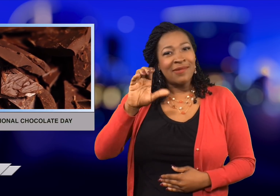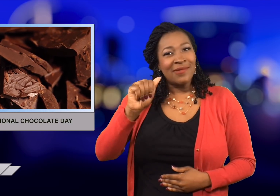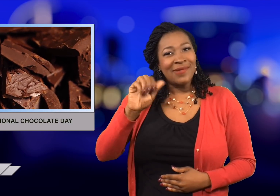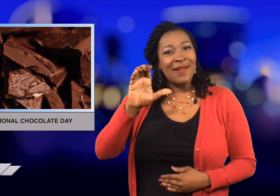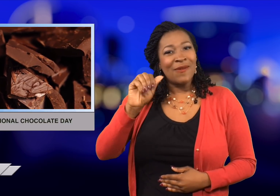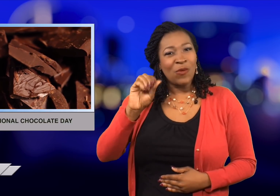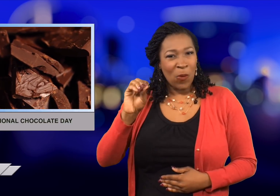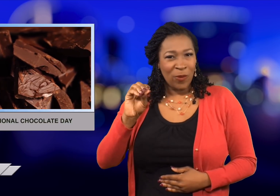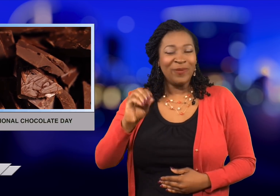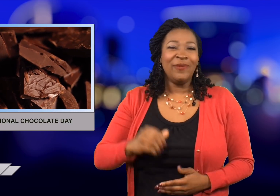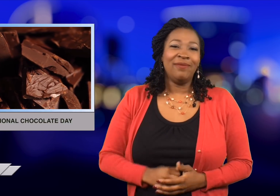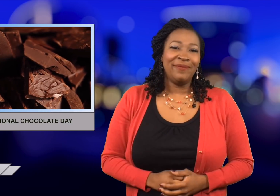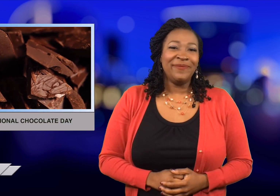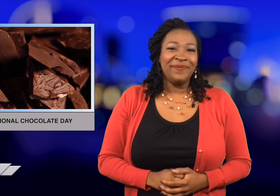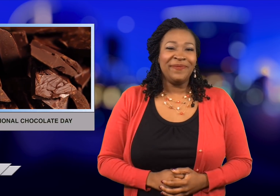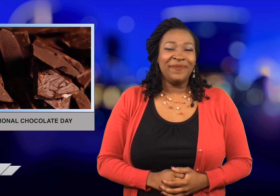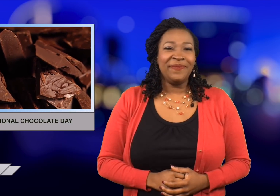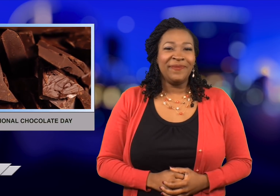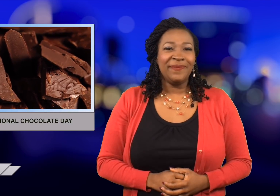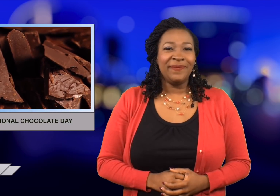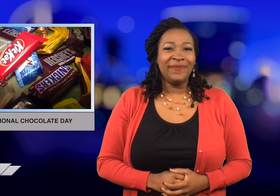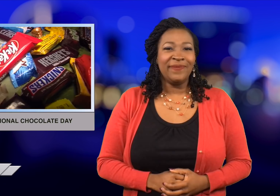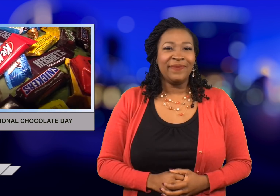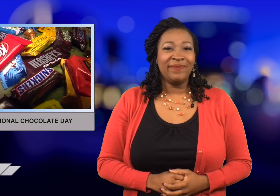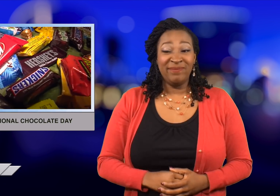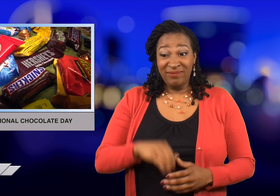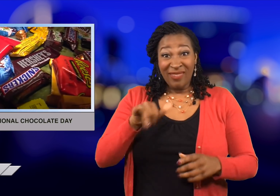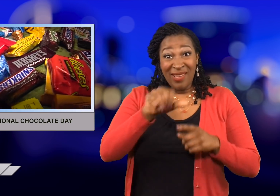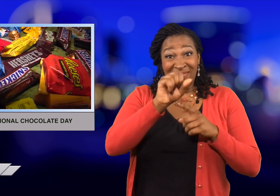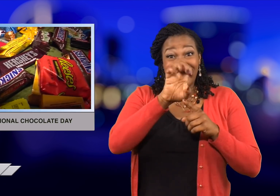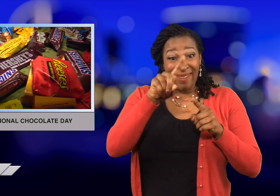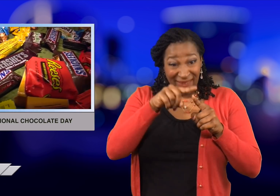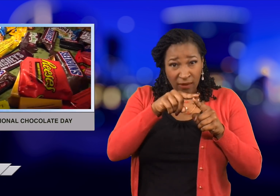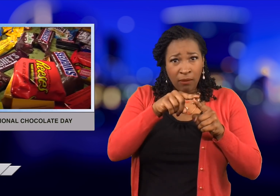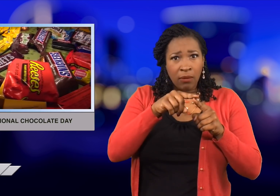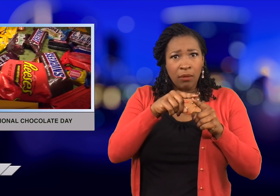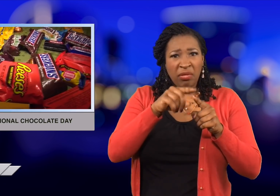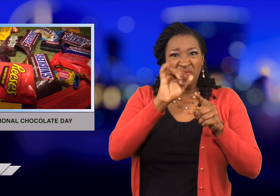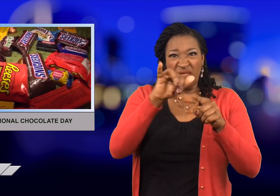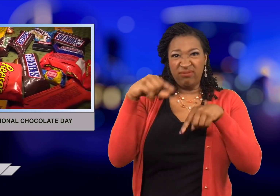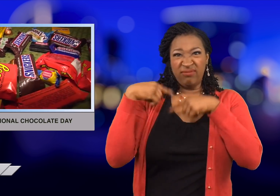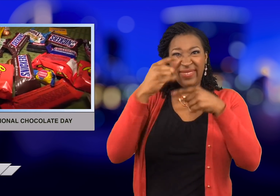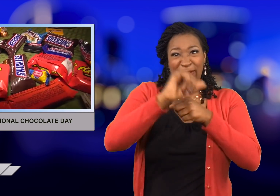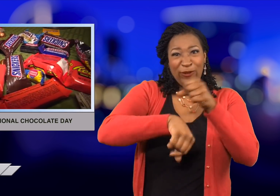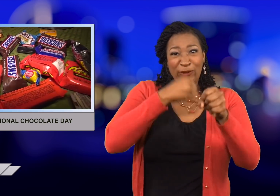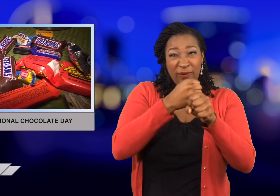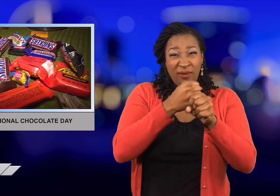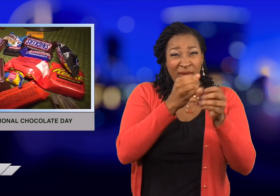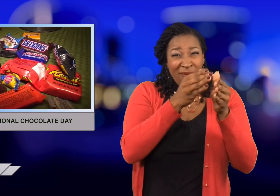Since then we've perfected the art of cooking with chocolate.